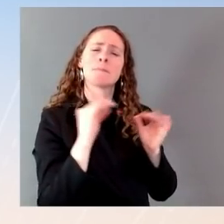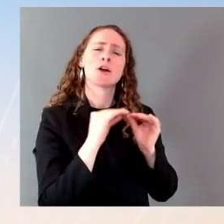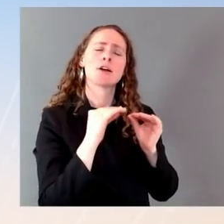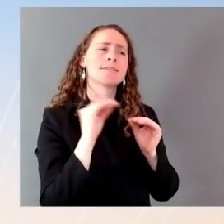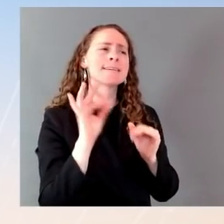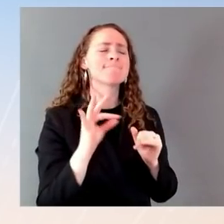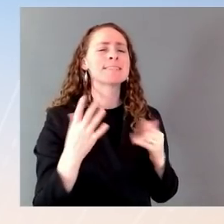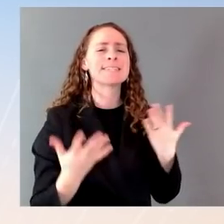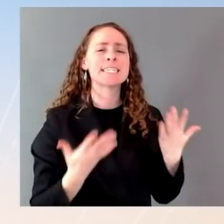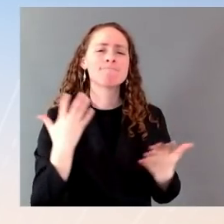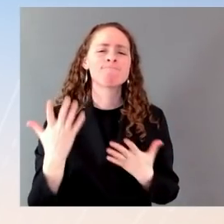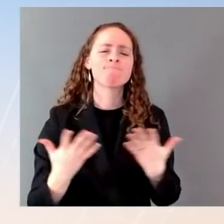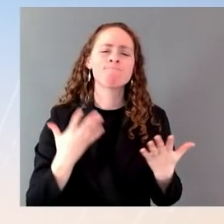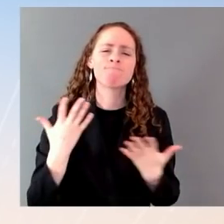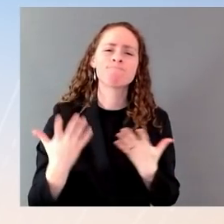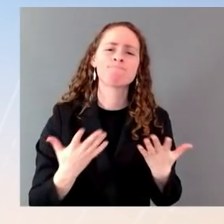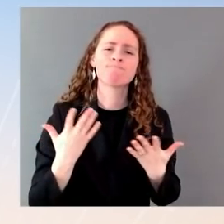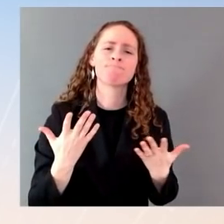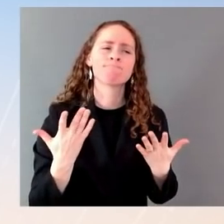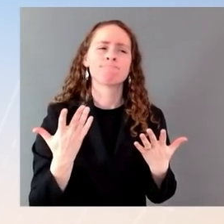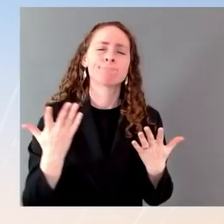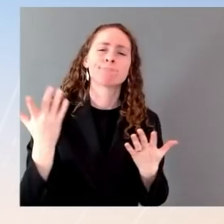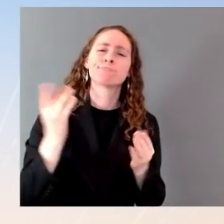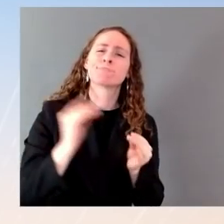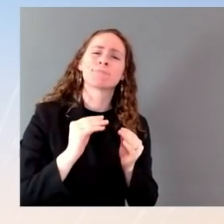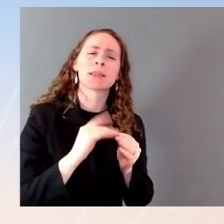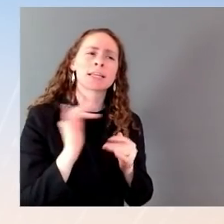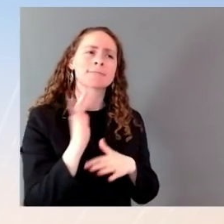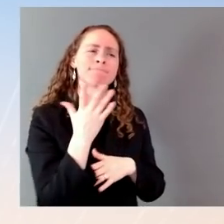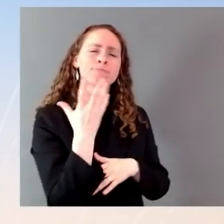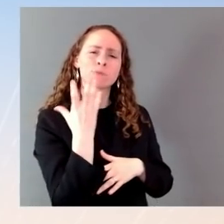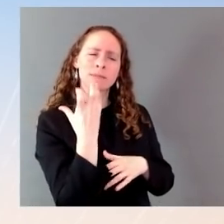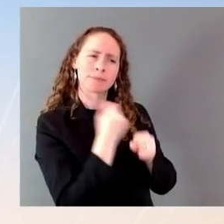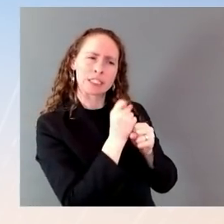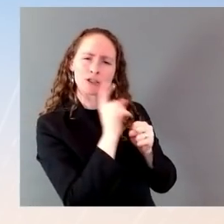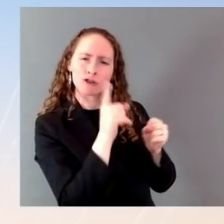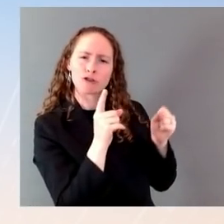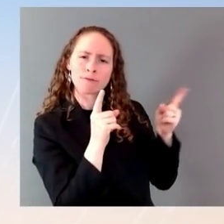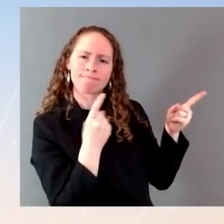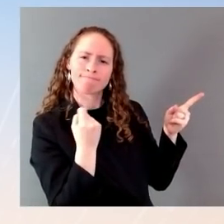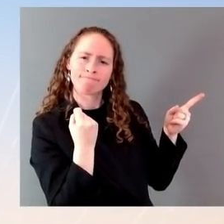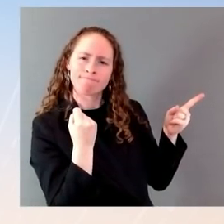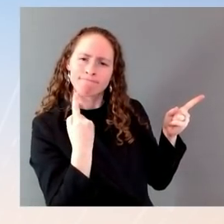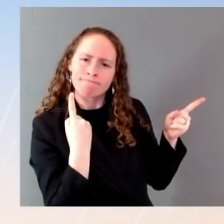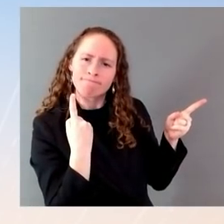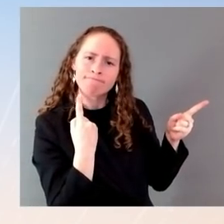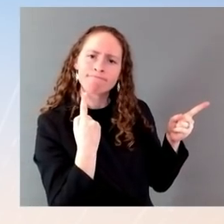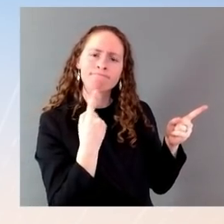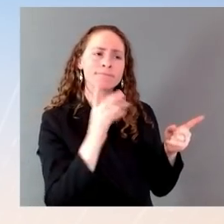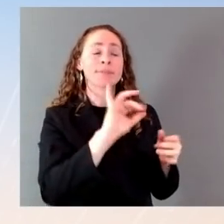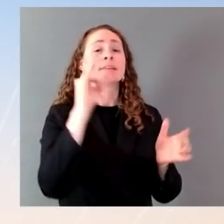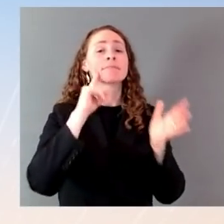and as we believe the embassy platform here in Washington is able to operate effectively for the Russians. The Press: And just to follow up on Nord Stream,